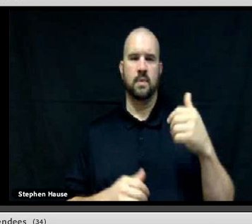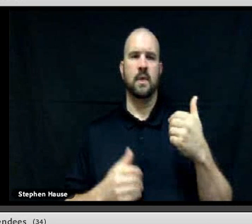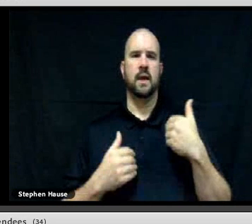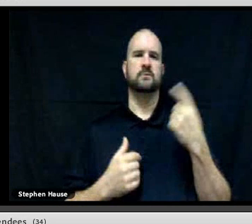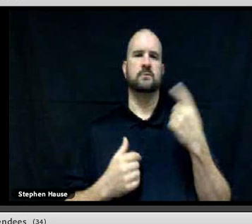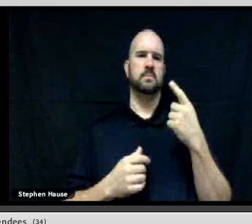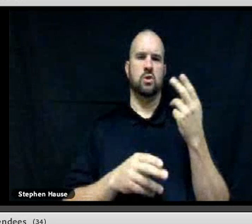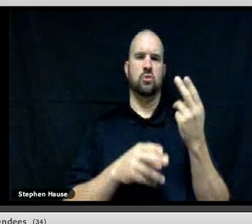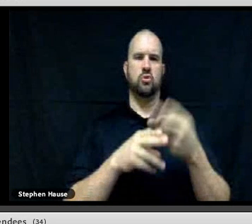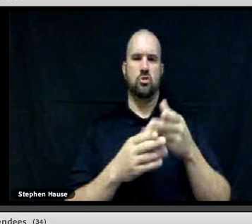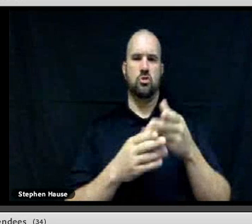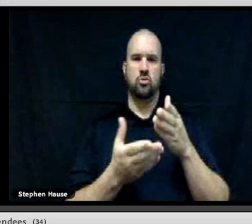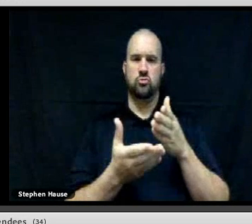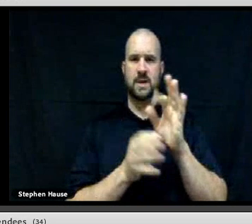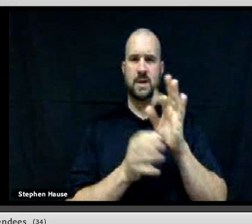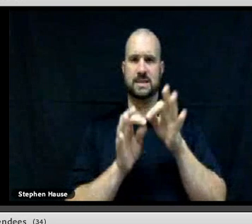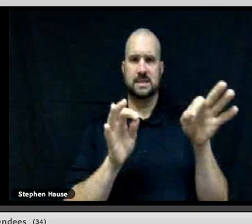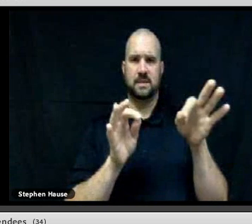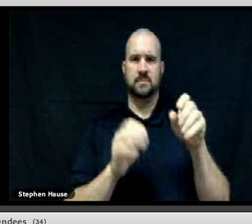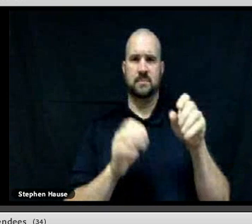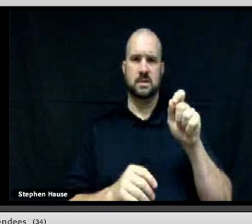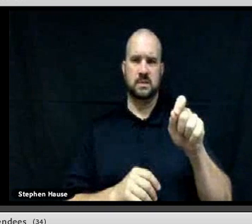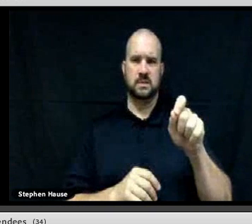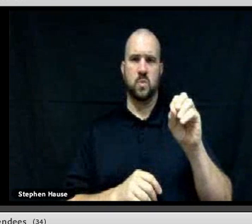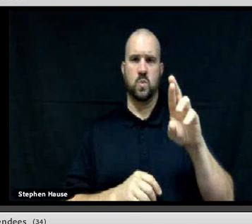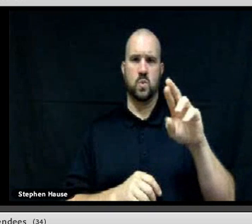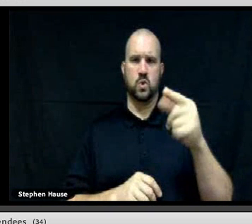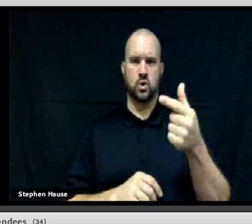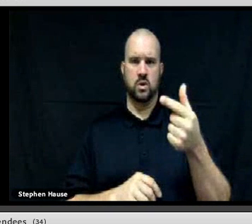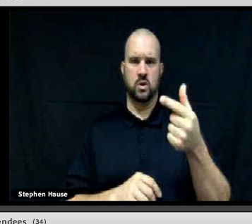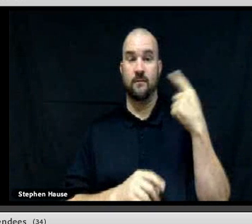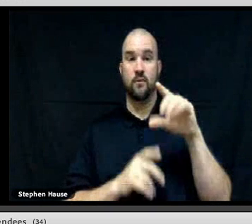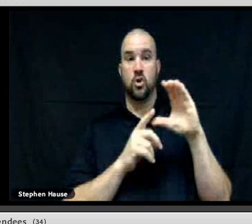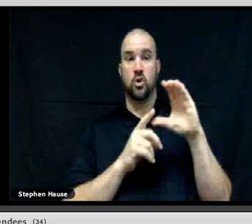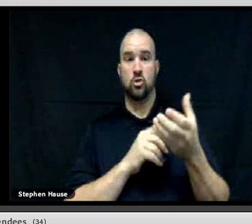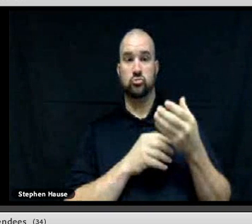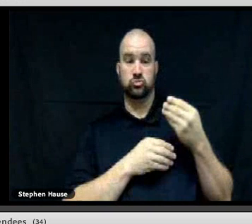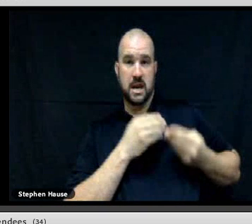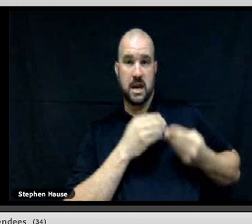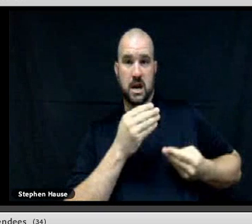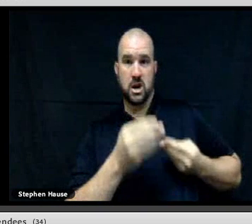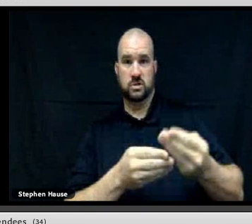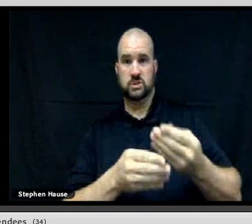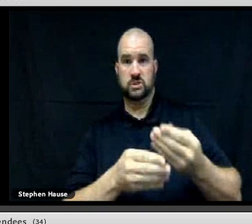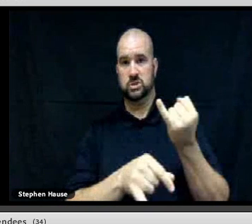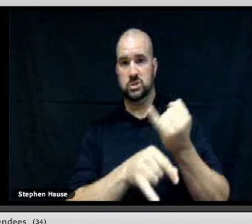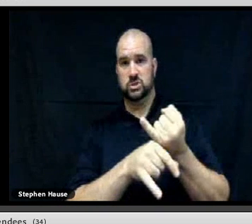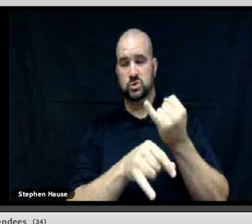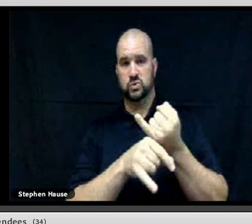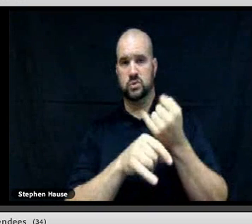um, for cultural heritage institutions, um, to cover the most common copyright situations that are encountered